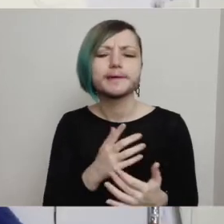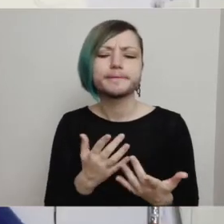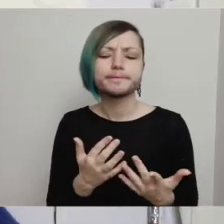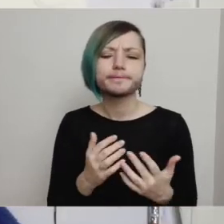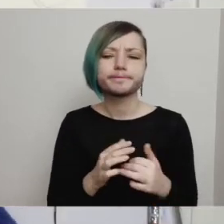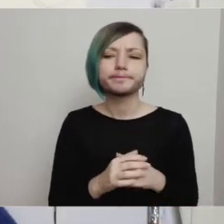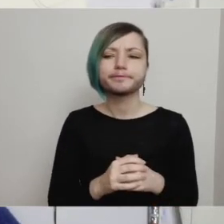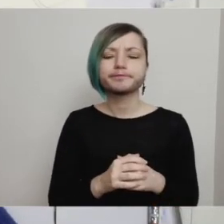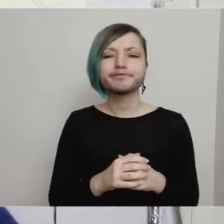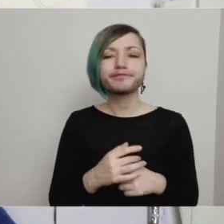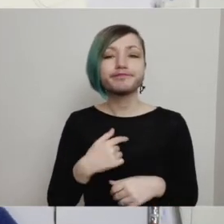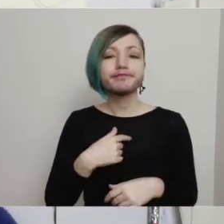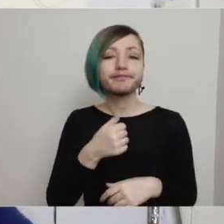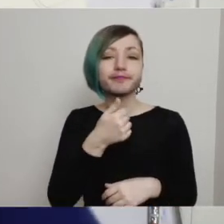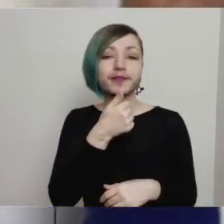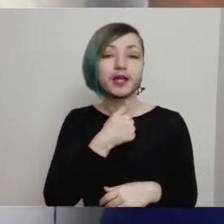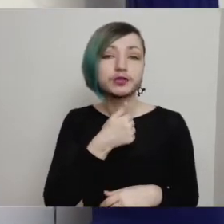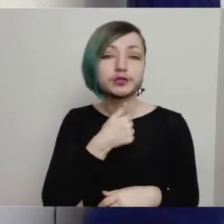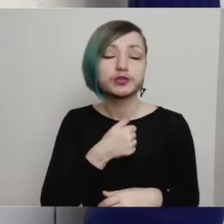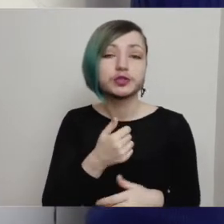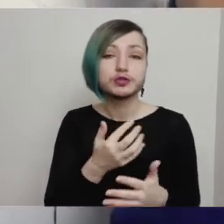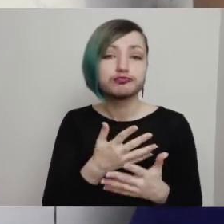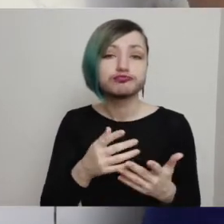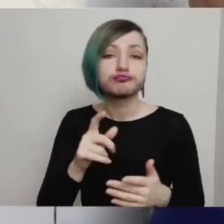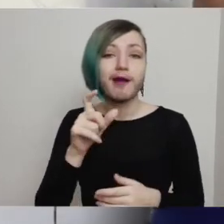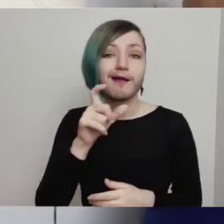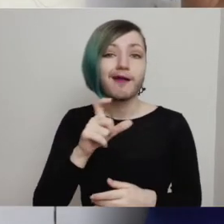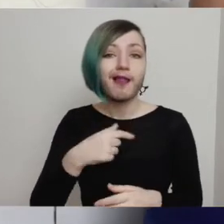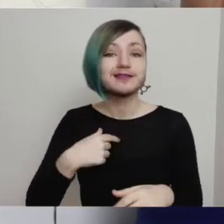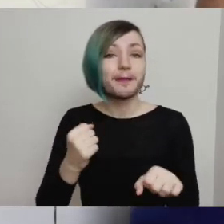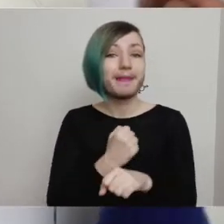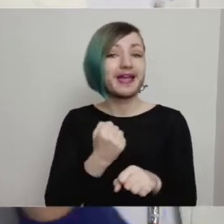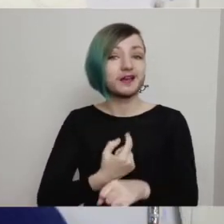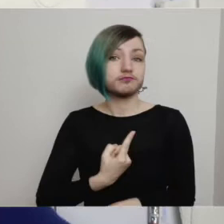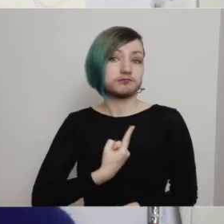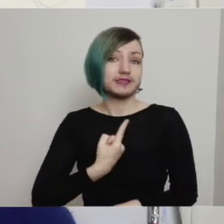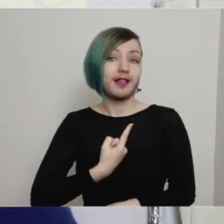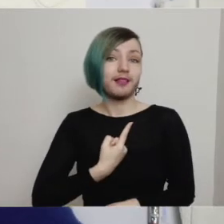I often use colors I like myself from kitchen waste.